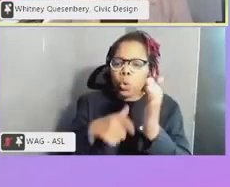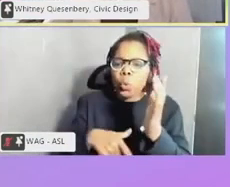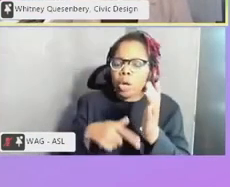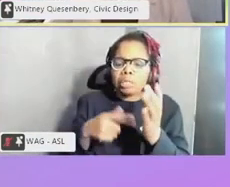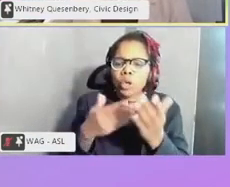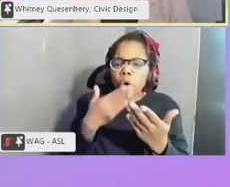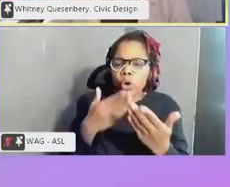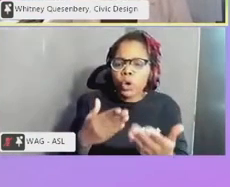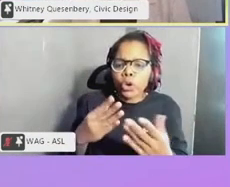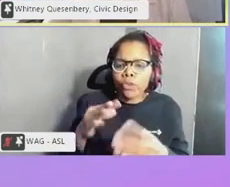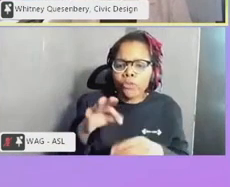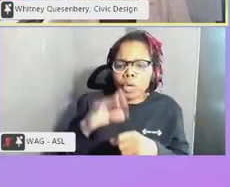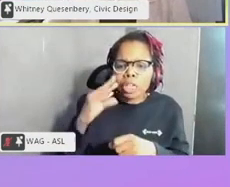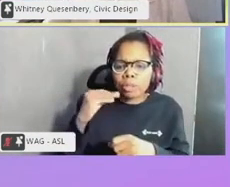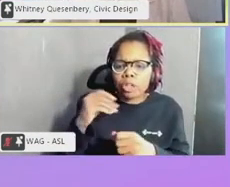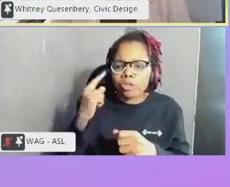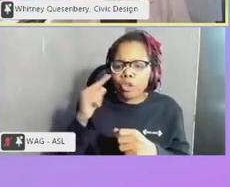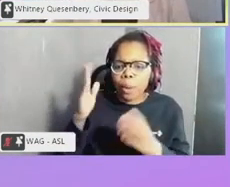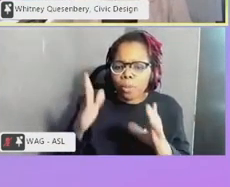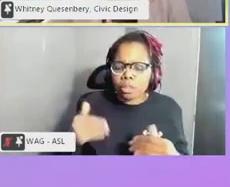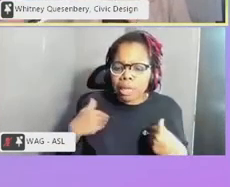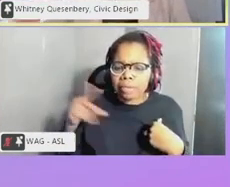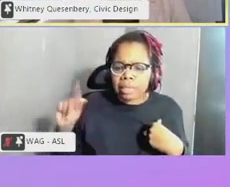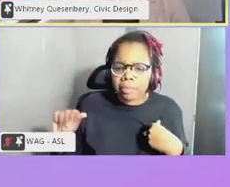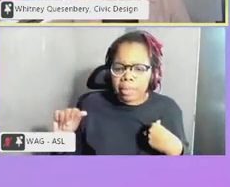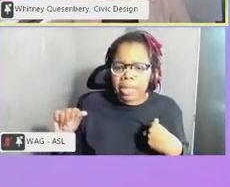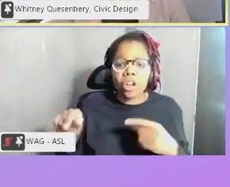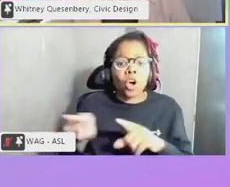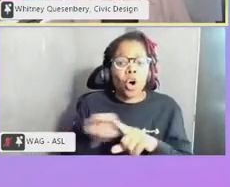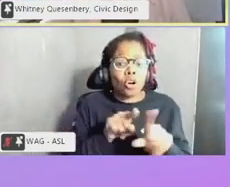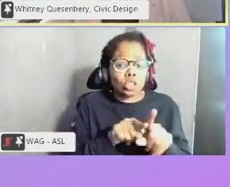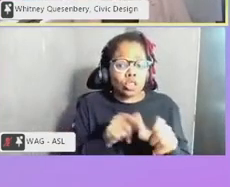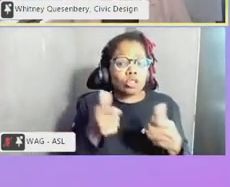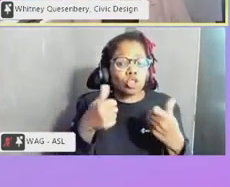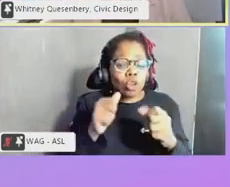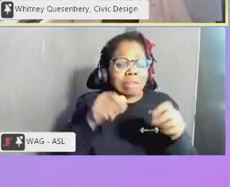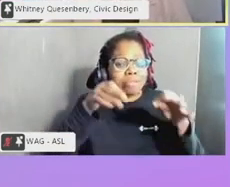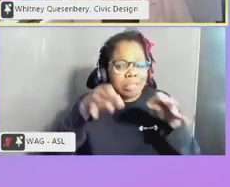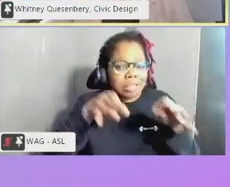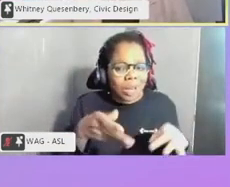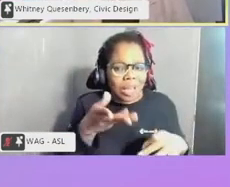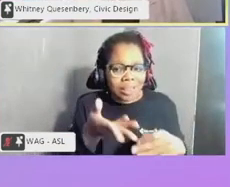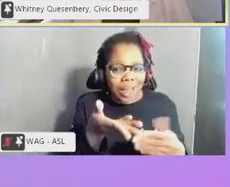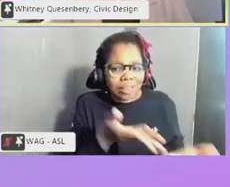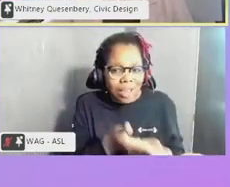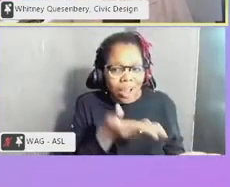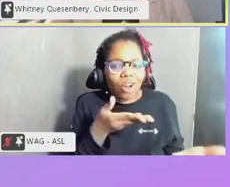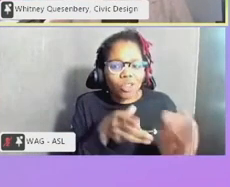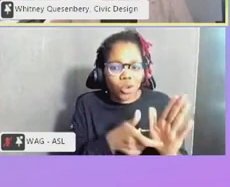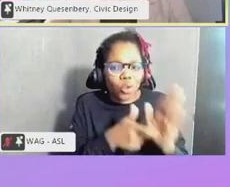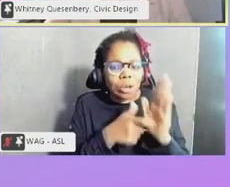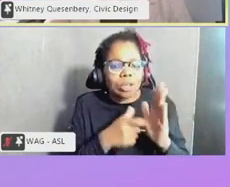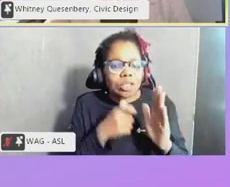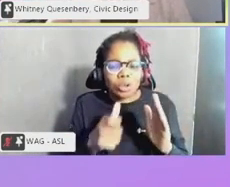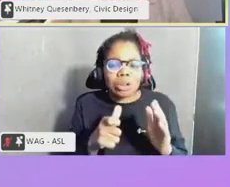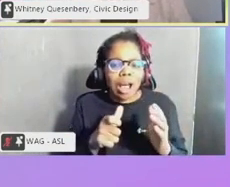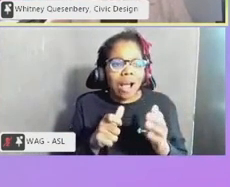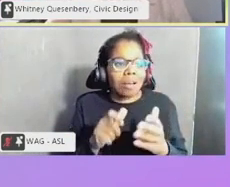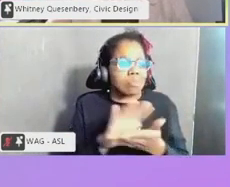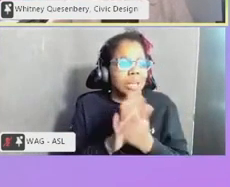these standards are creeping up on really understanding what makes a good voting experience for someone with